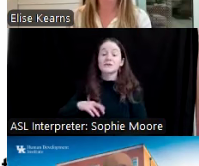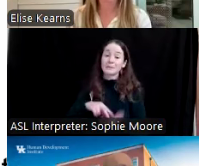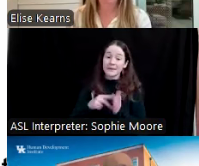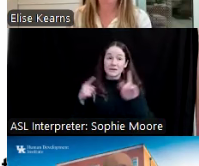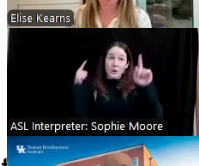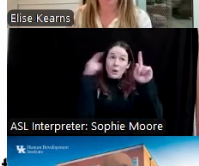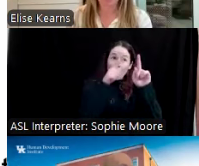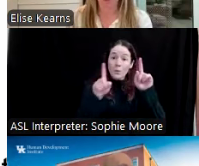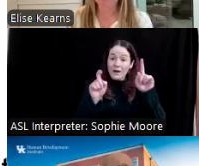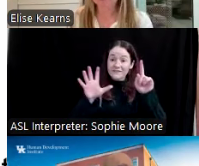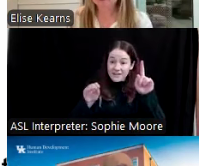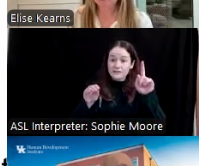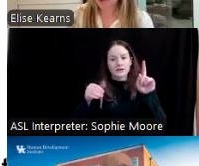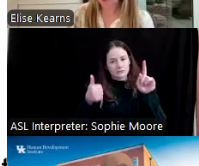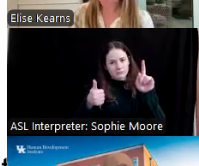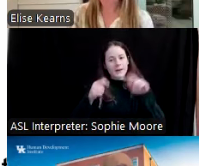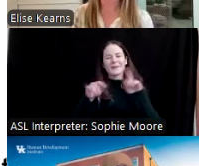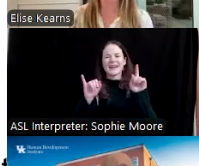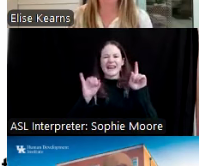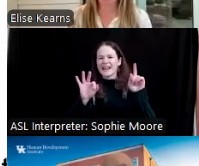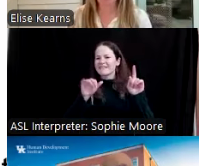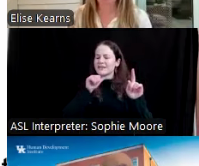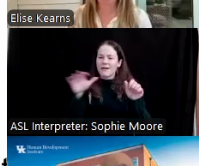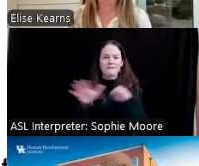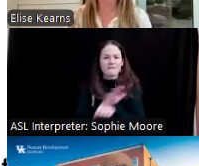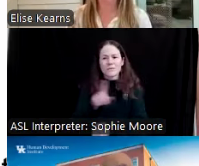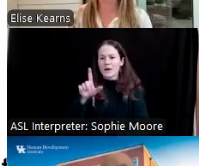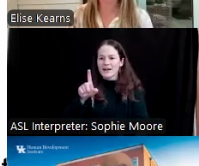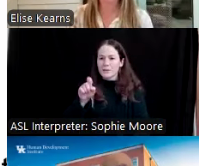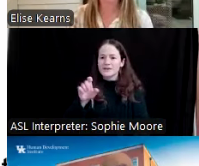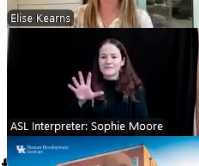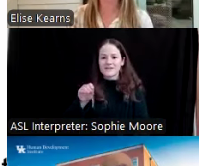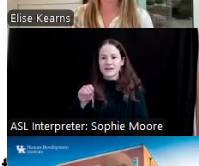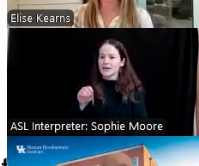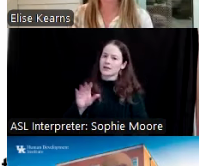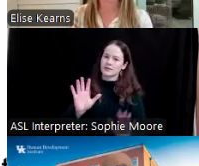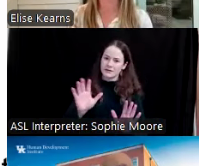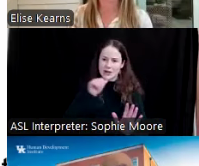don't despair. We also need to tailor our approaches. And then they must account our physical activity